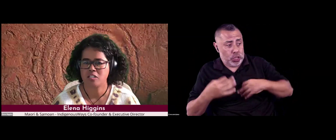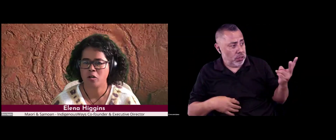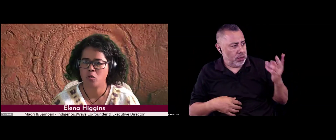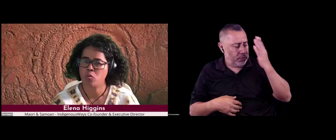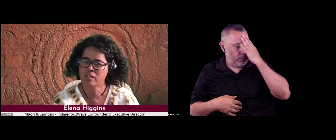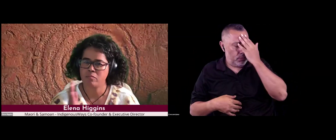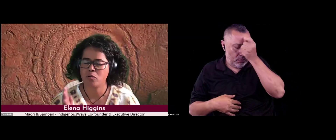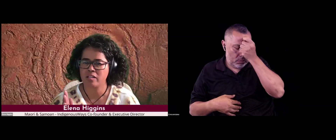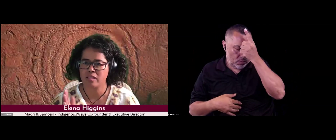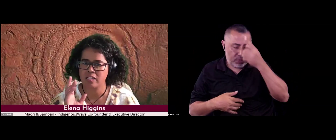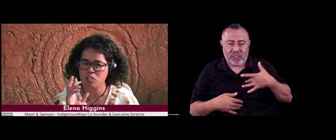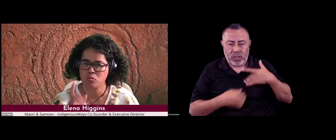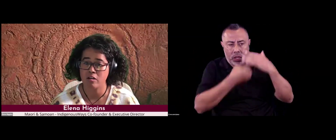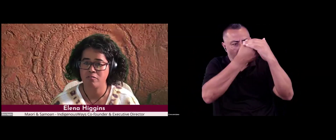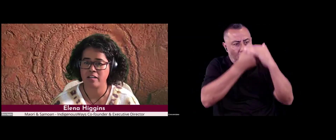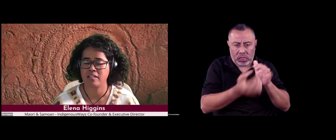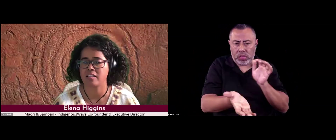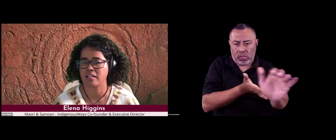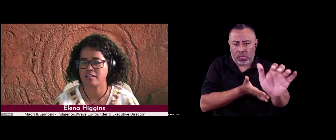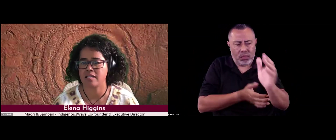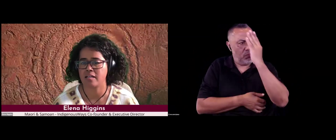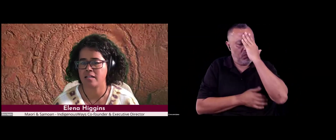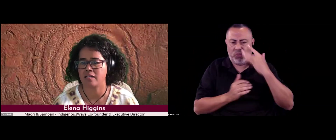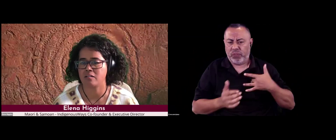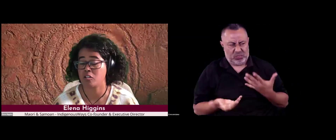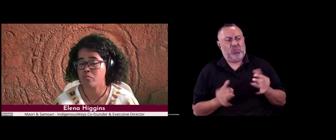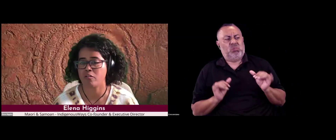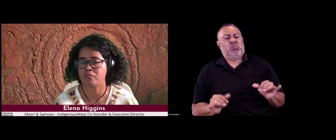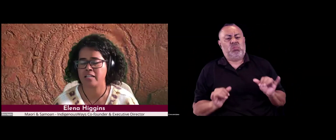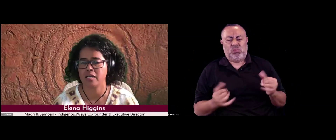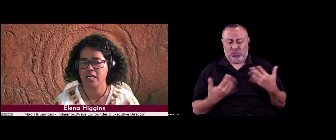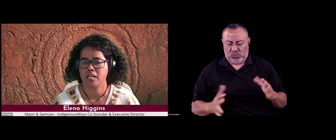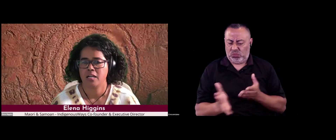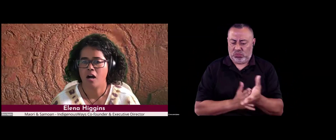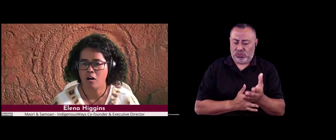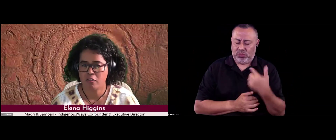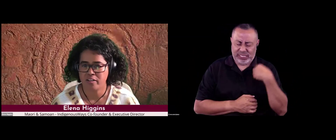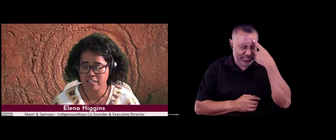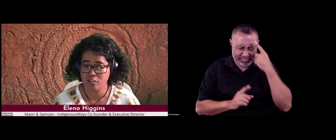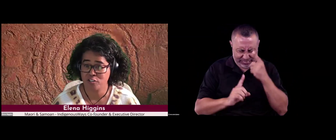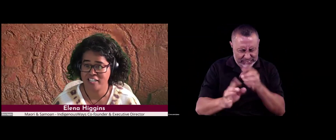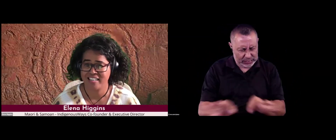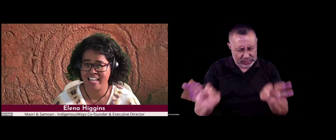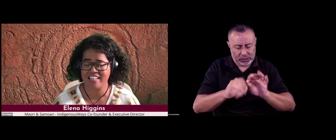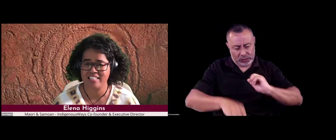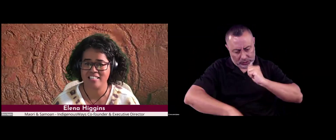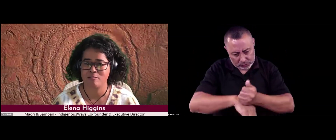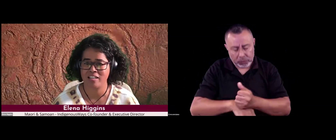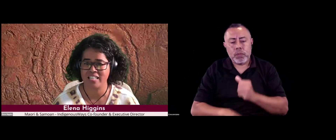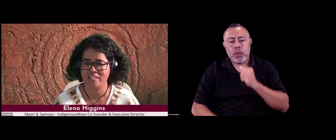And so one of the important things was co-founding this nonprofit. Of exclusion and accessibility.